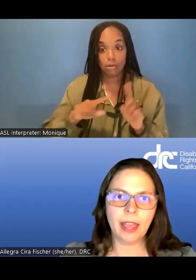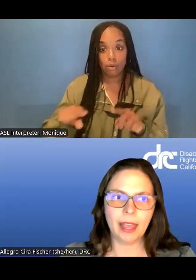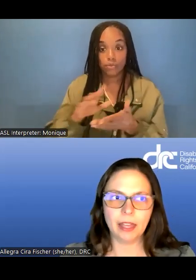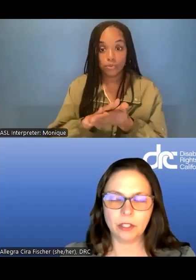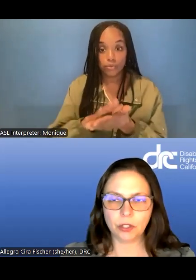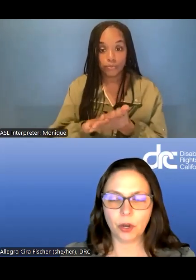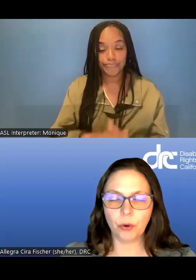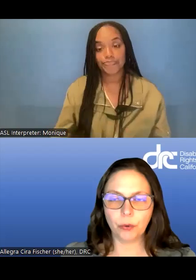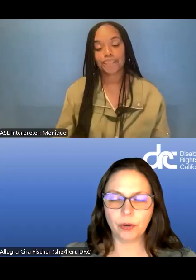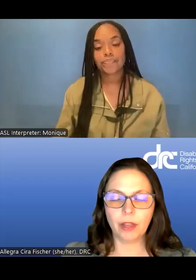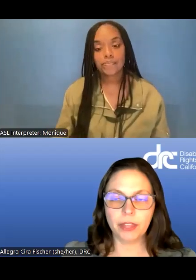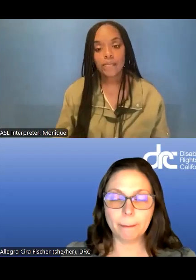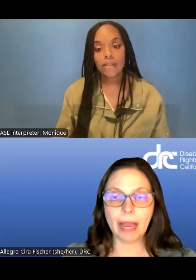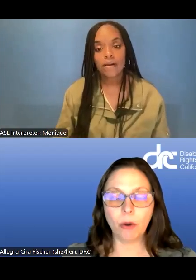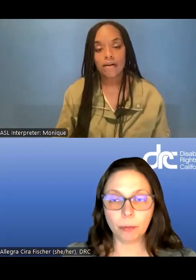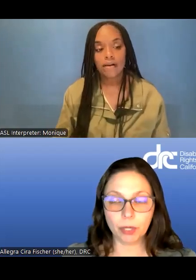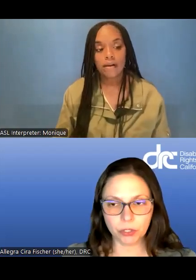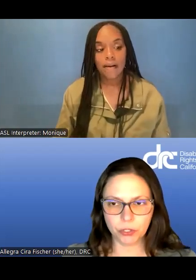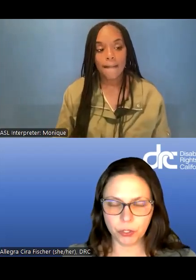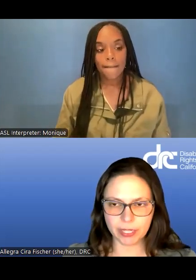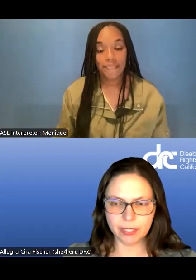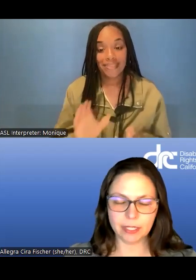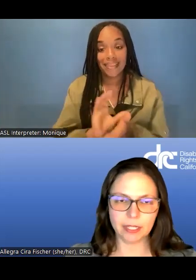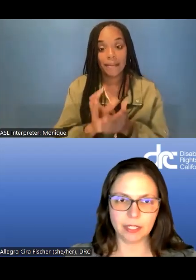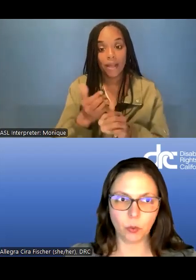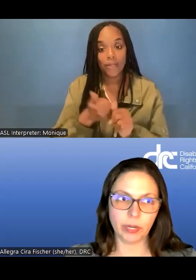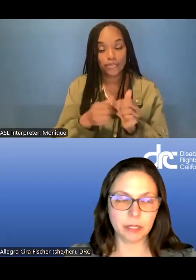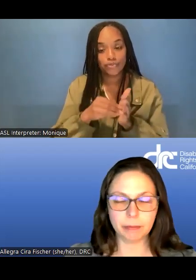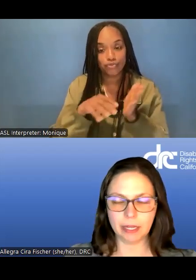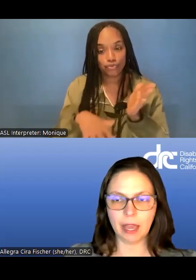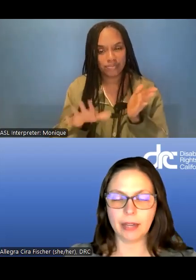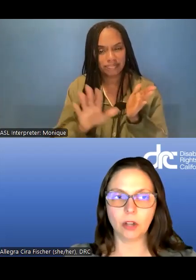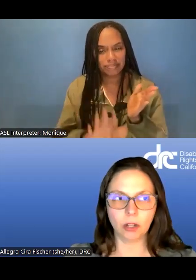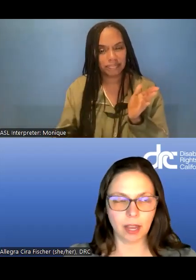And so, the amount per student is going to be at an all time